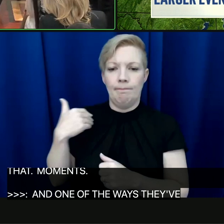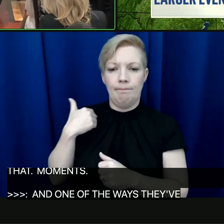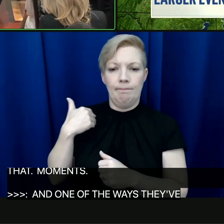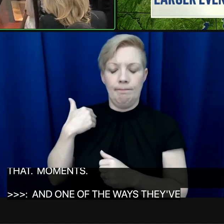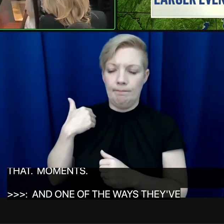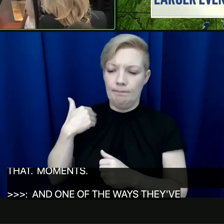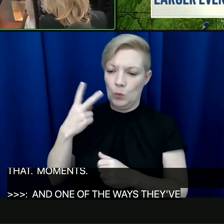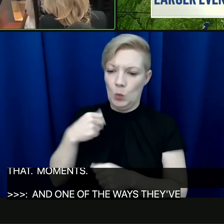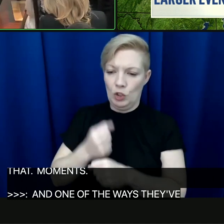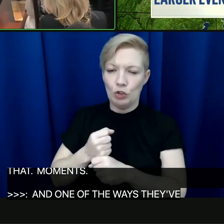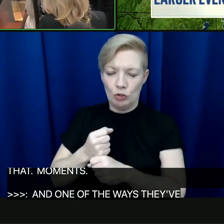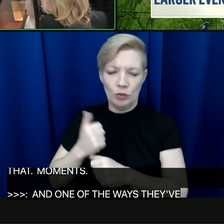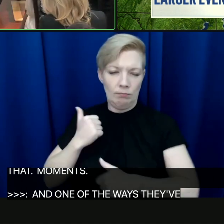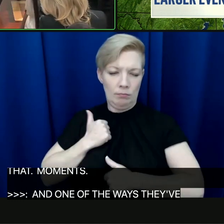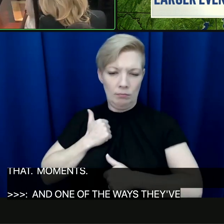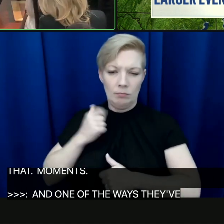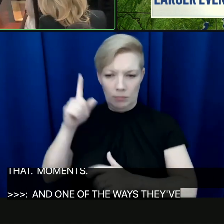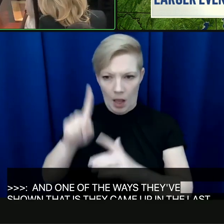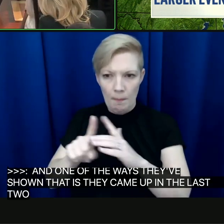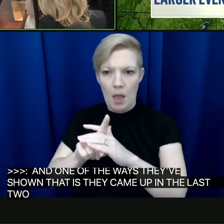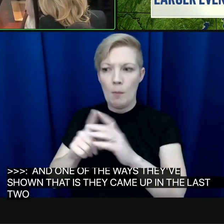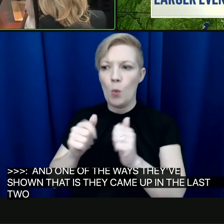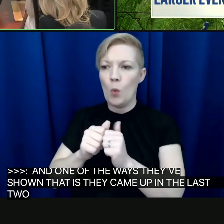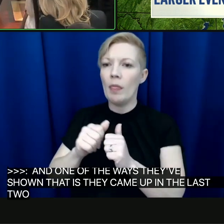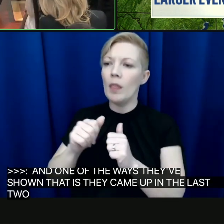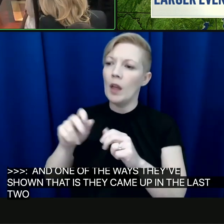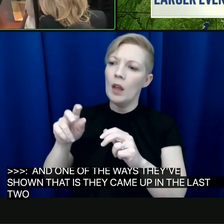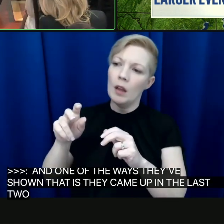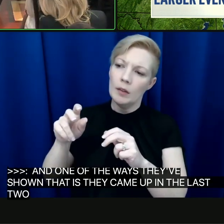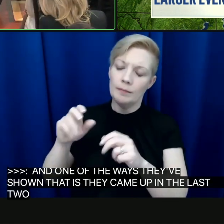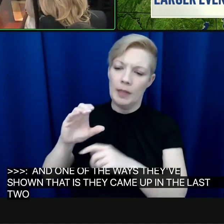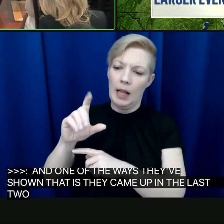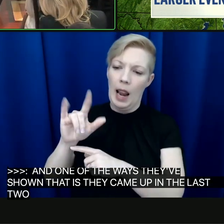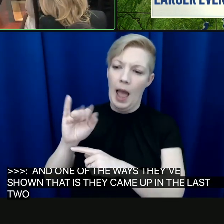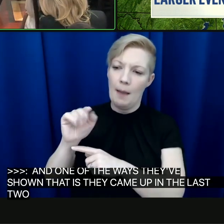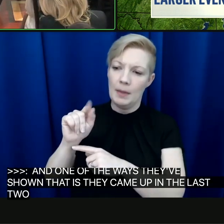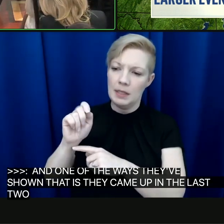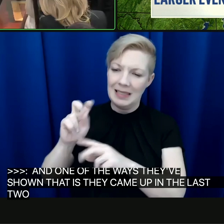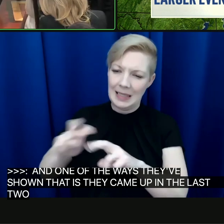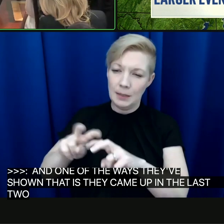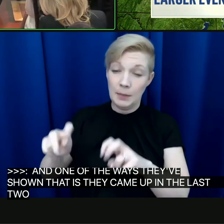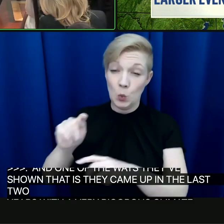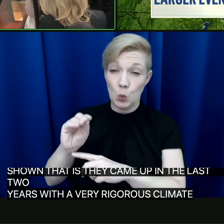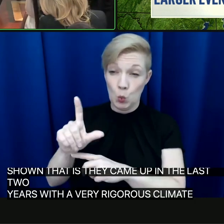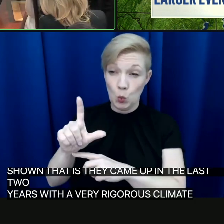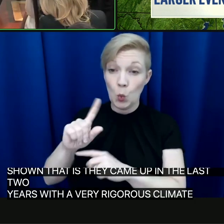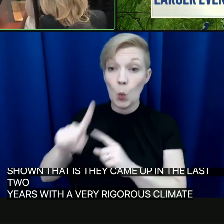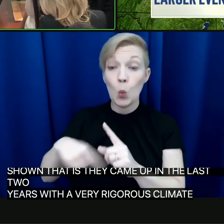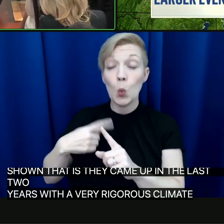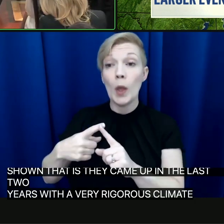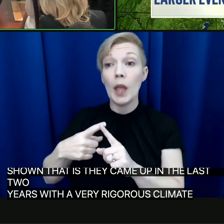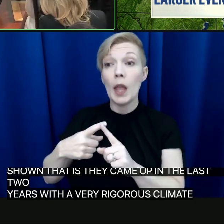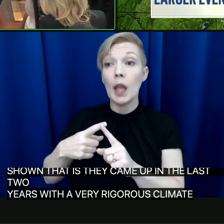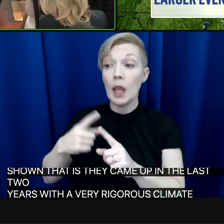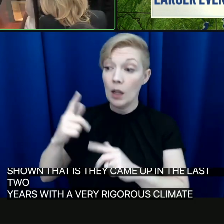with a very rigorous climate assessment tool to make sure that when they are building new bases,